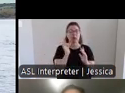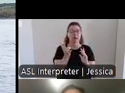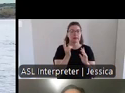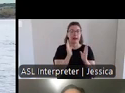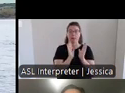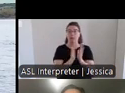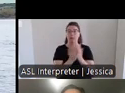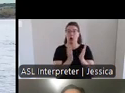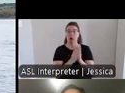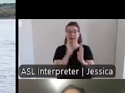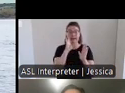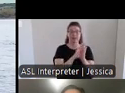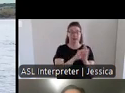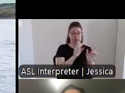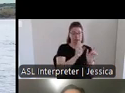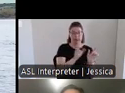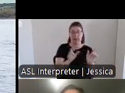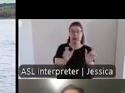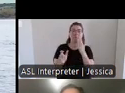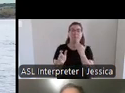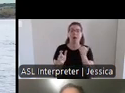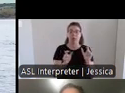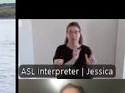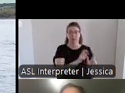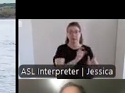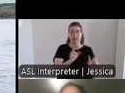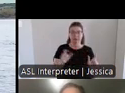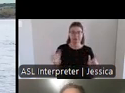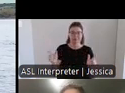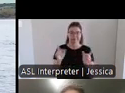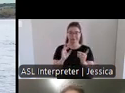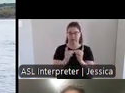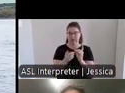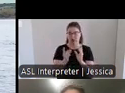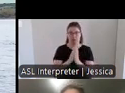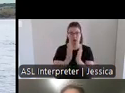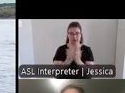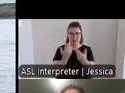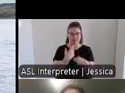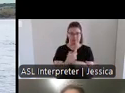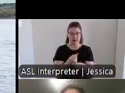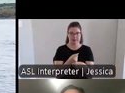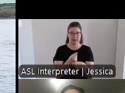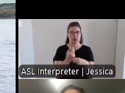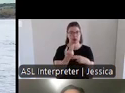images of little books, of all kinds of digital books that have been made with the Manifold Publishing platform.